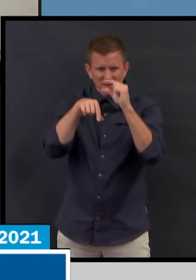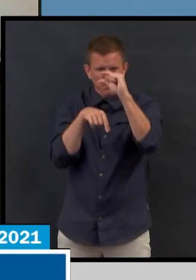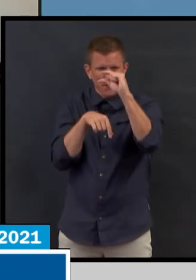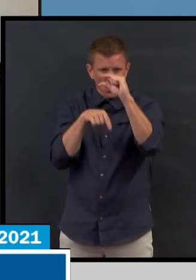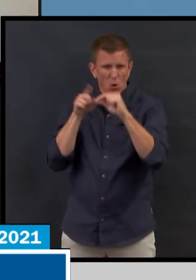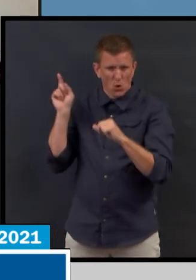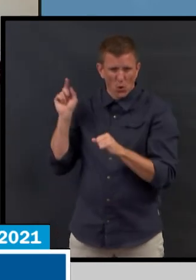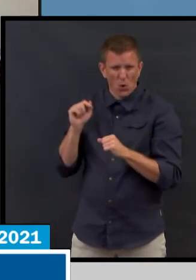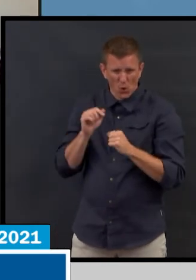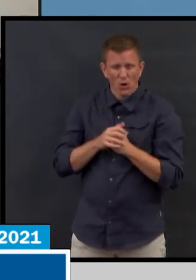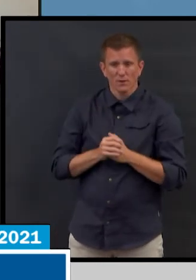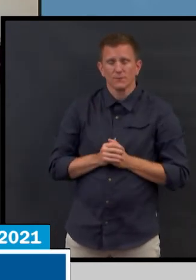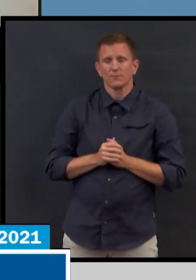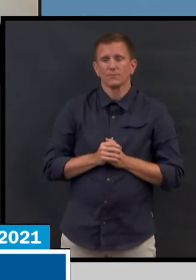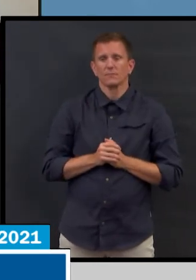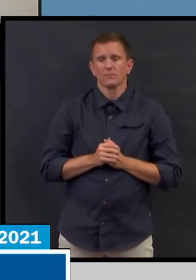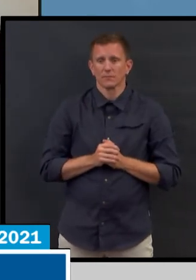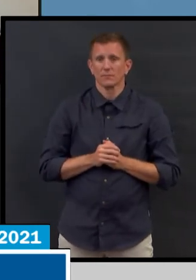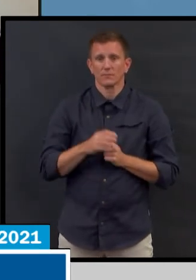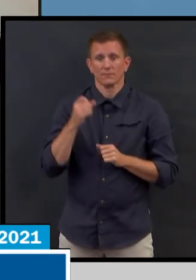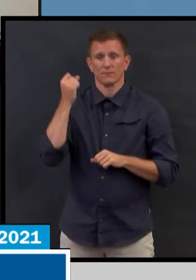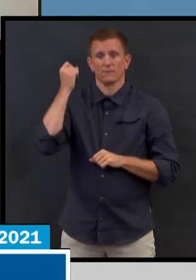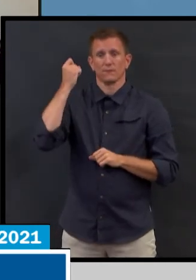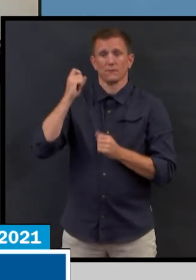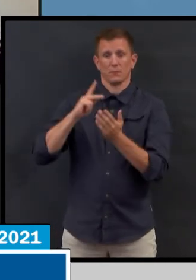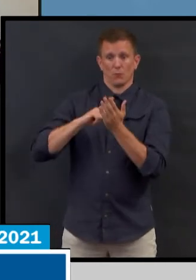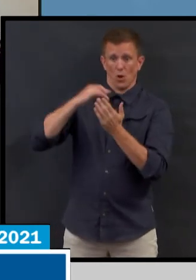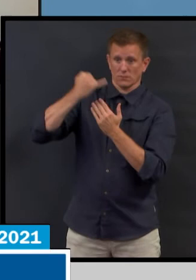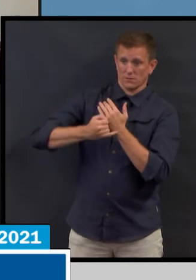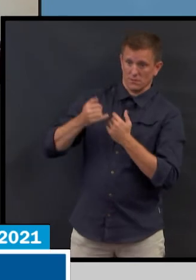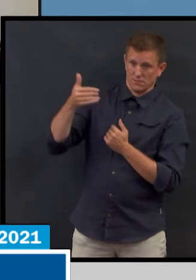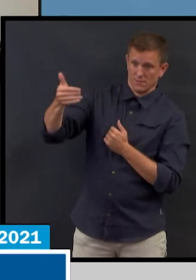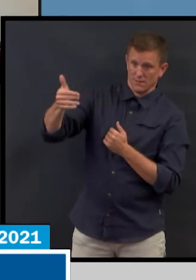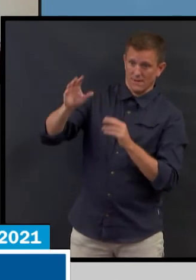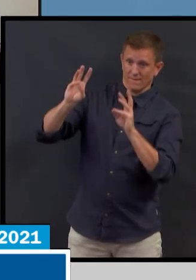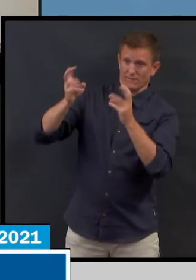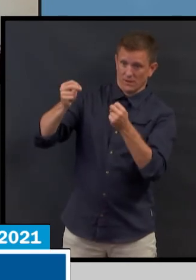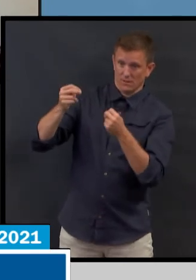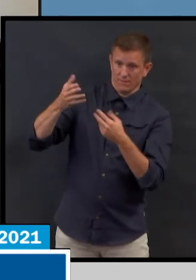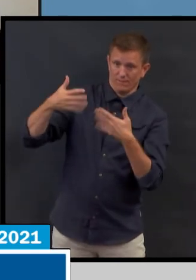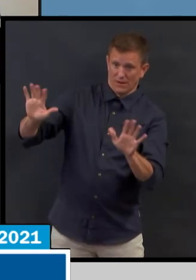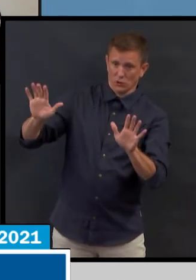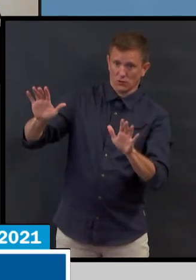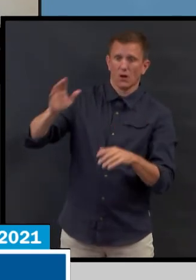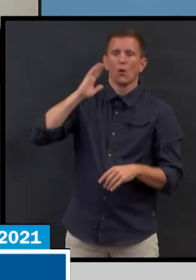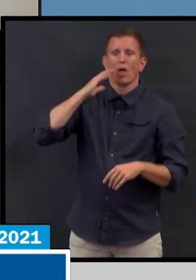complete there will be a continuous hard surface trail which will link aurora denver and commerce